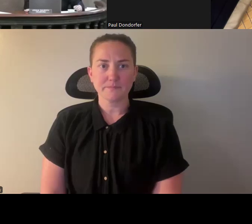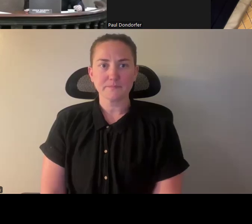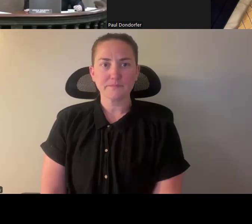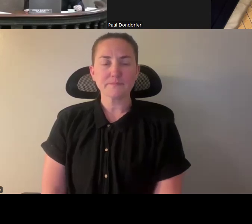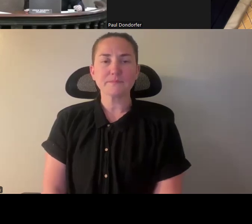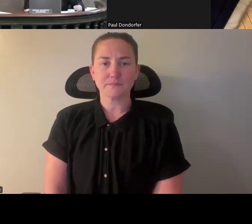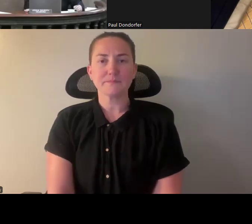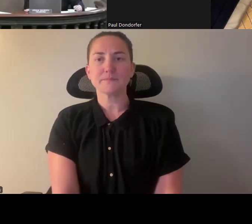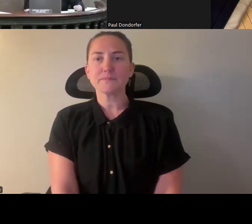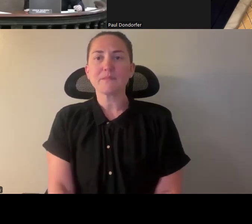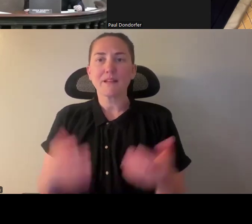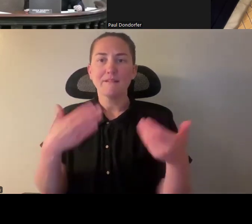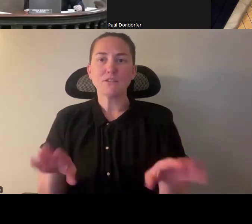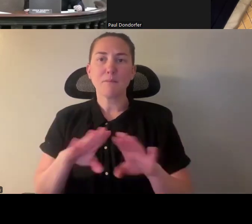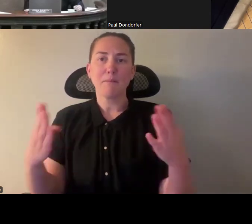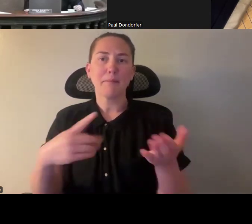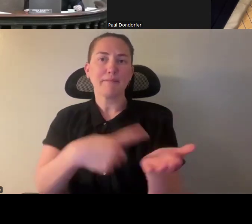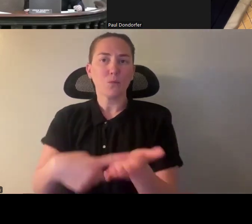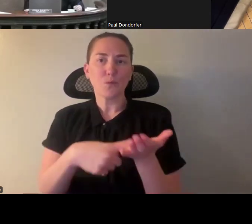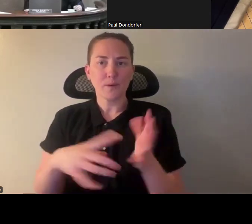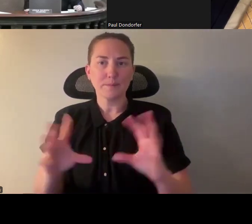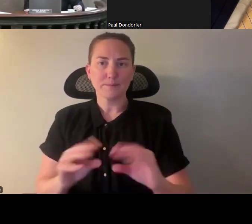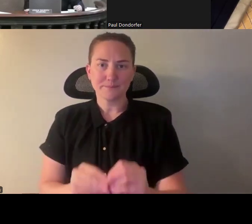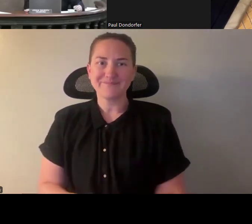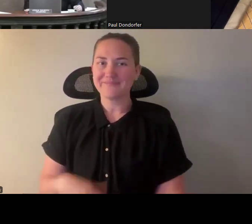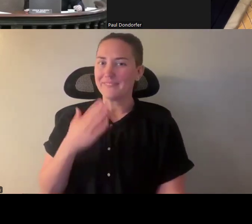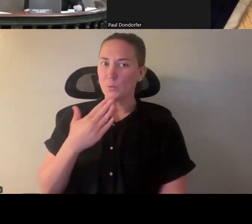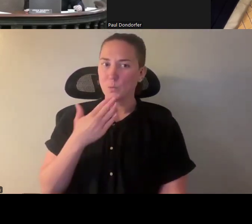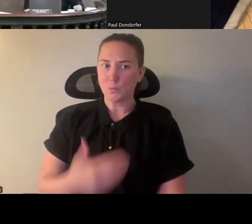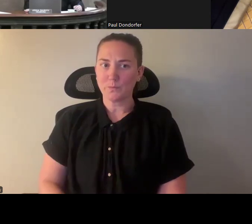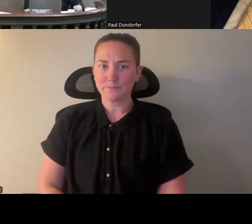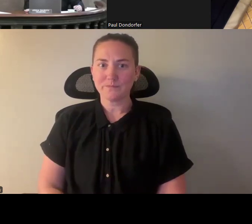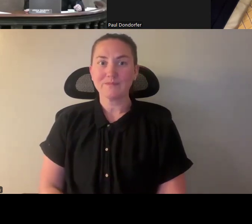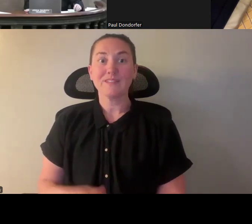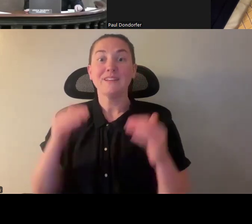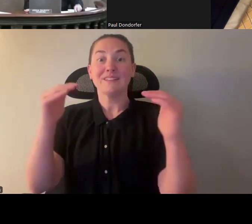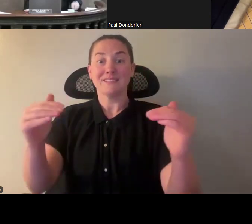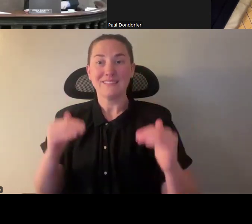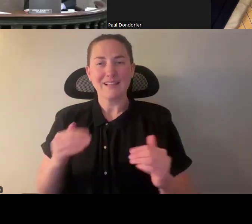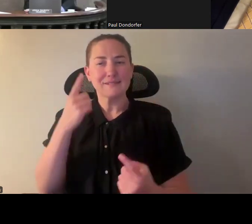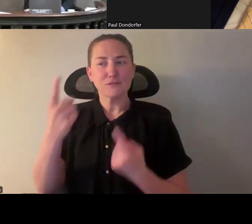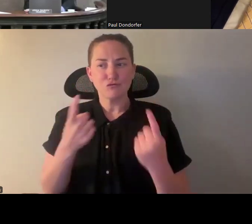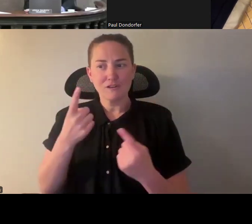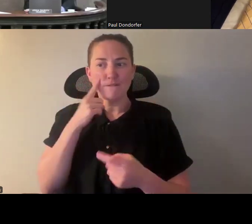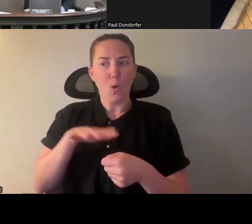This concludes the public forum Thank you We'll now proceed with the consideration of local laws